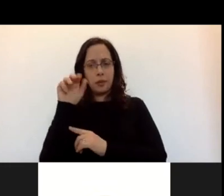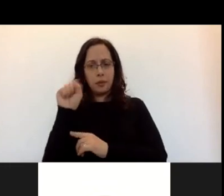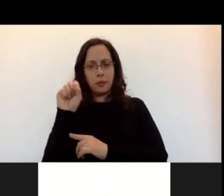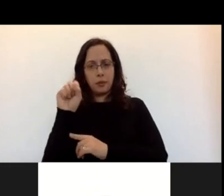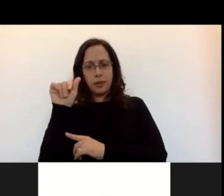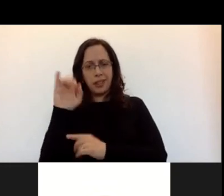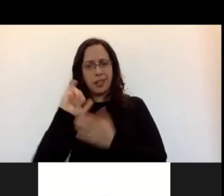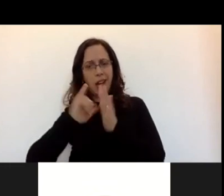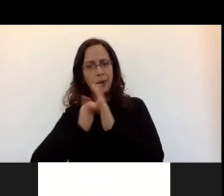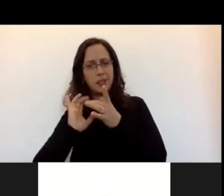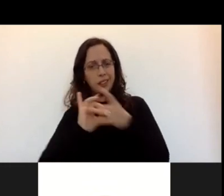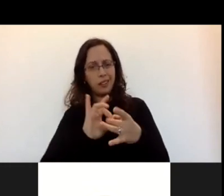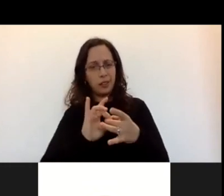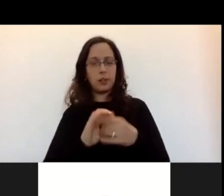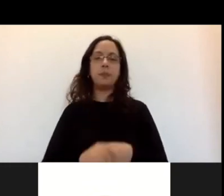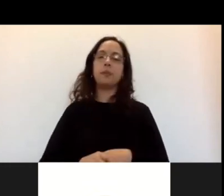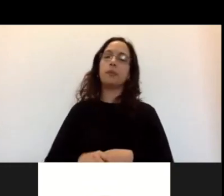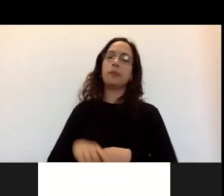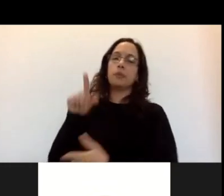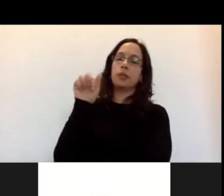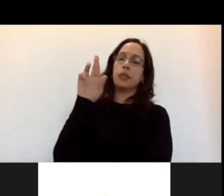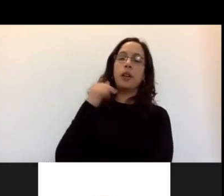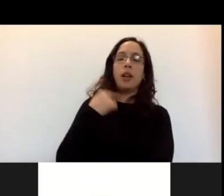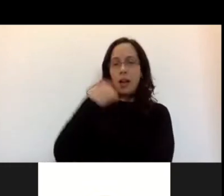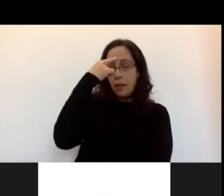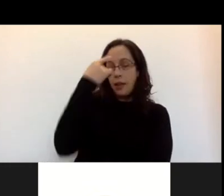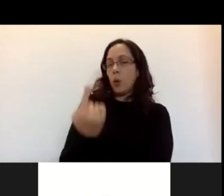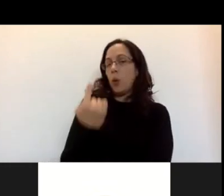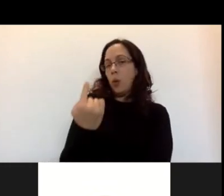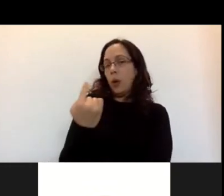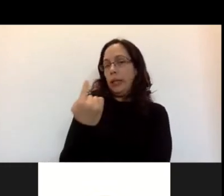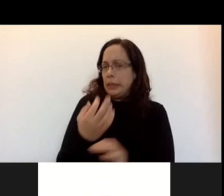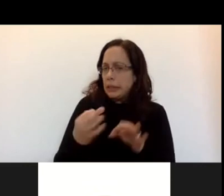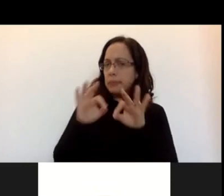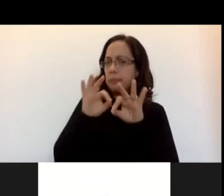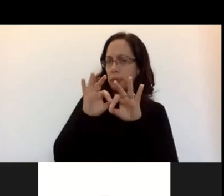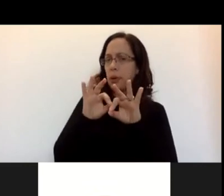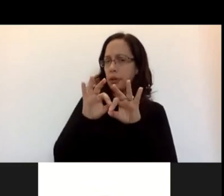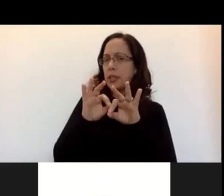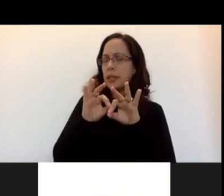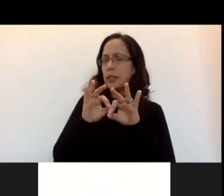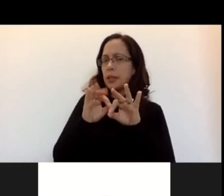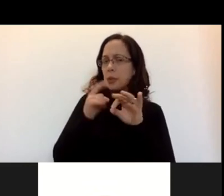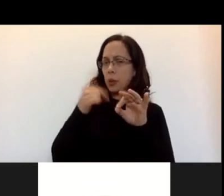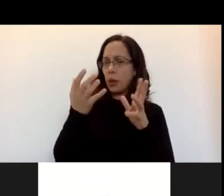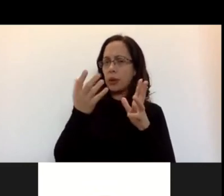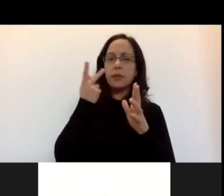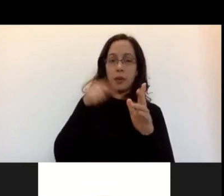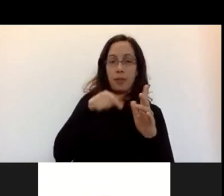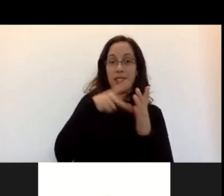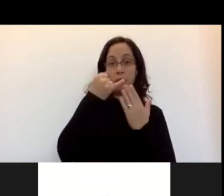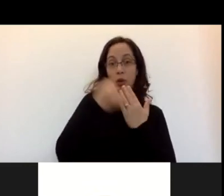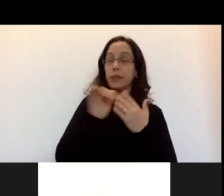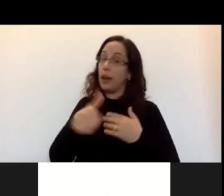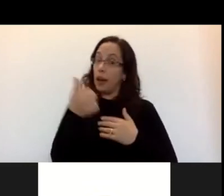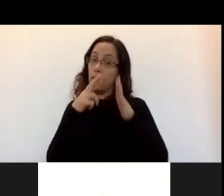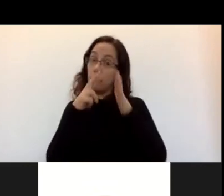I mean, I think that one of the crucial kind of outcomes of this project and something that a lot of other scholars are interested in at the moment is what scholars like to call